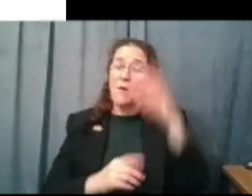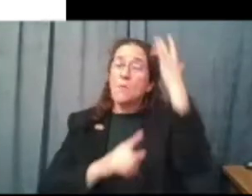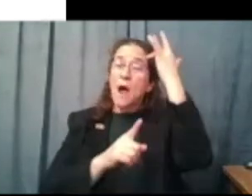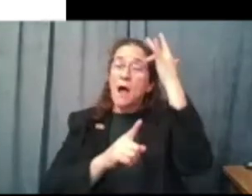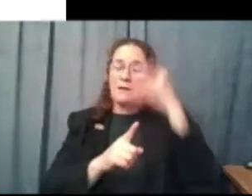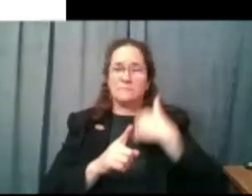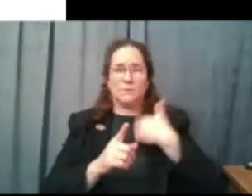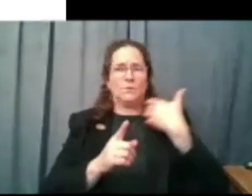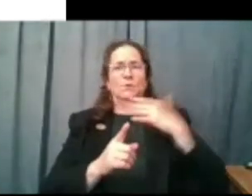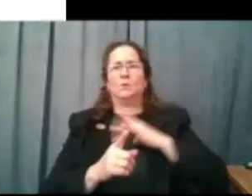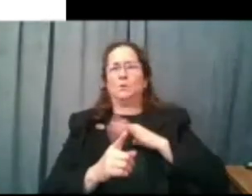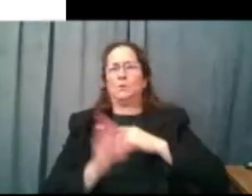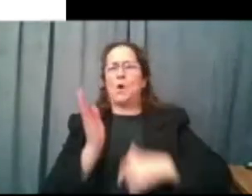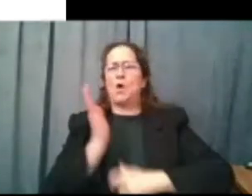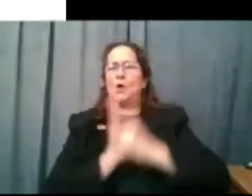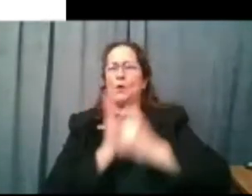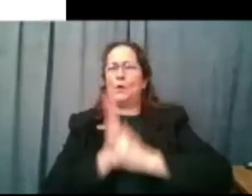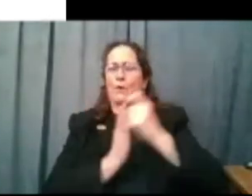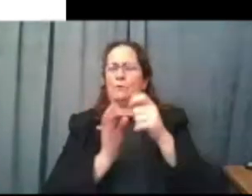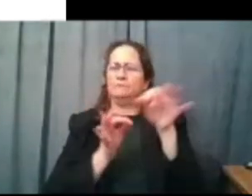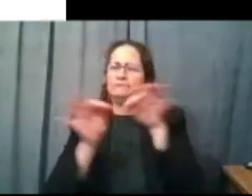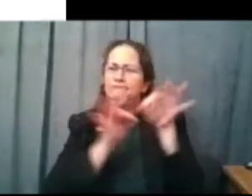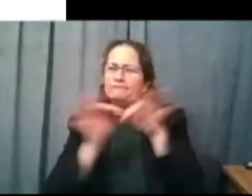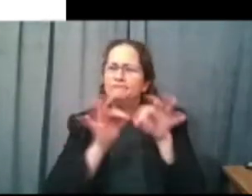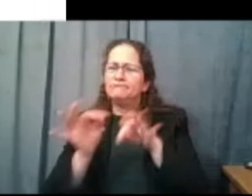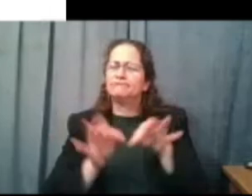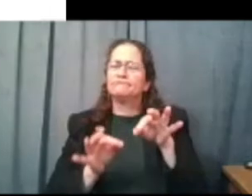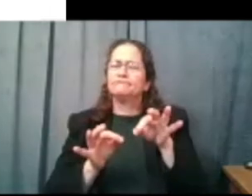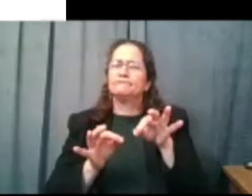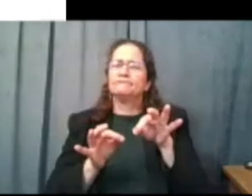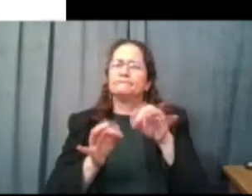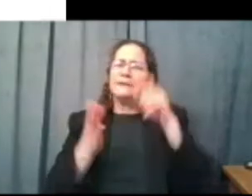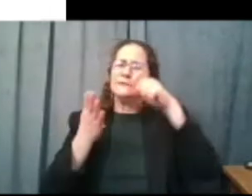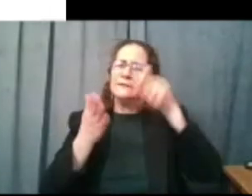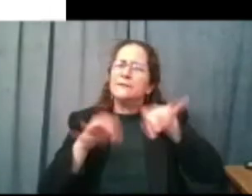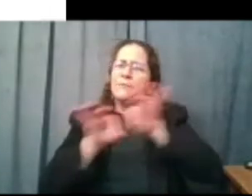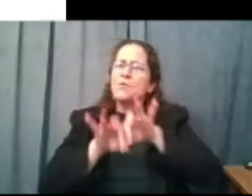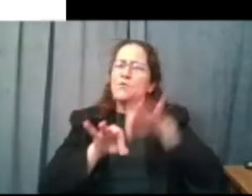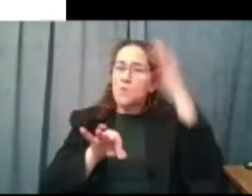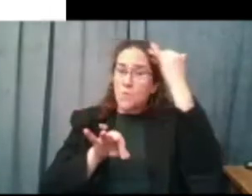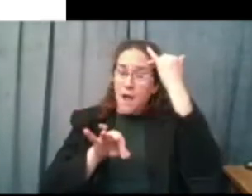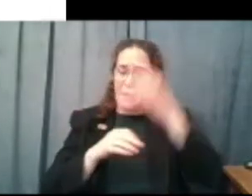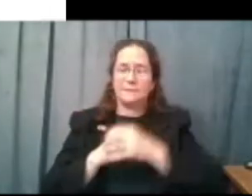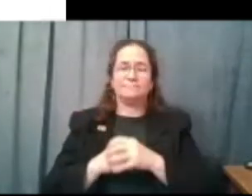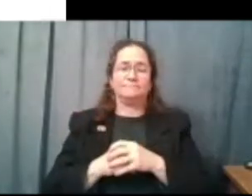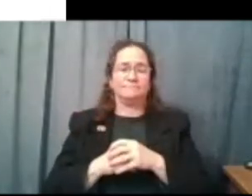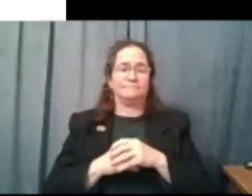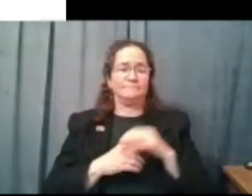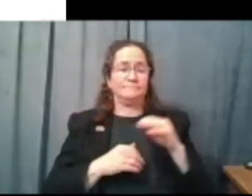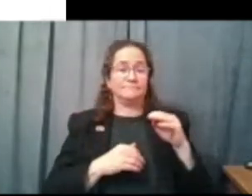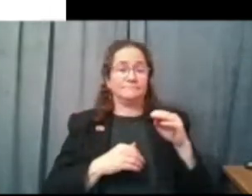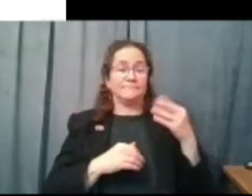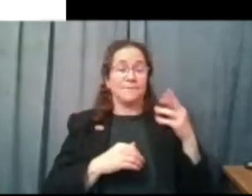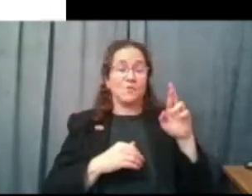It has a nice little summary to it too. OK. Well, you know what, with that said,